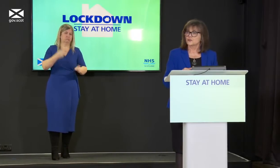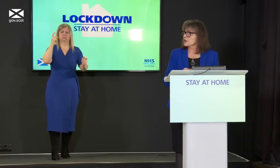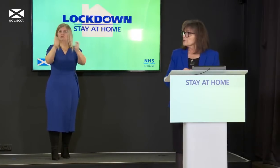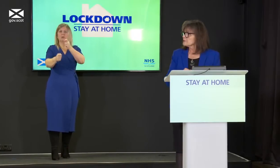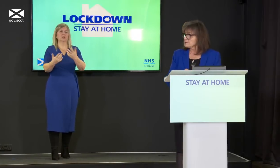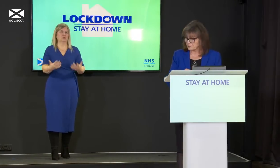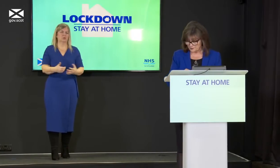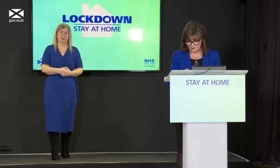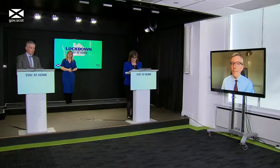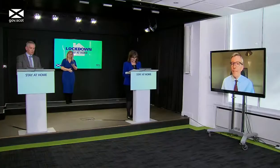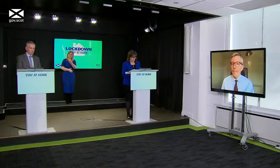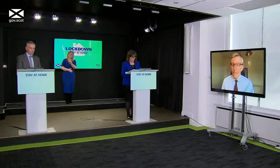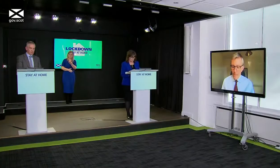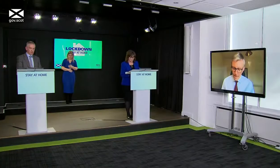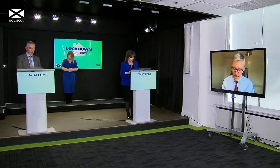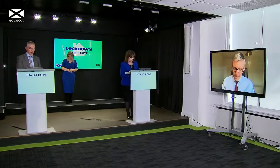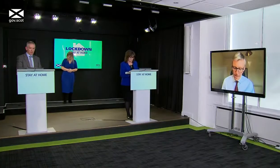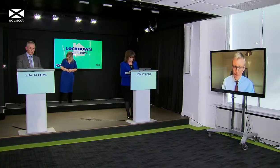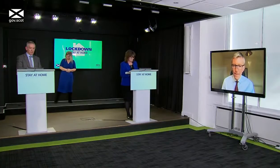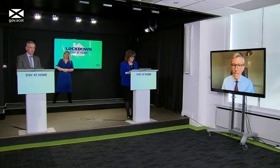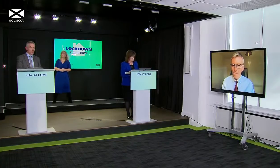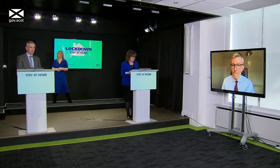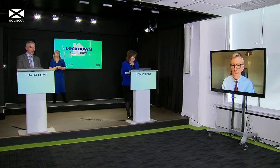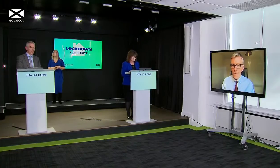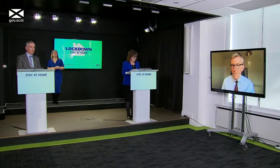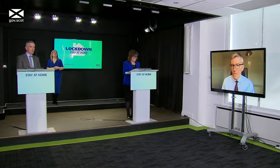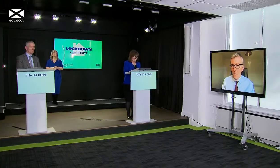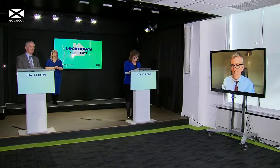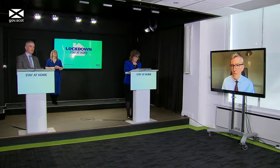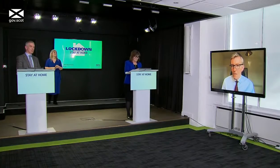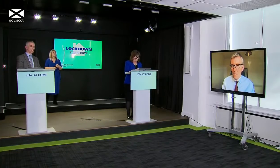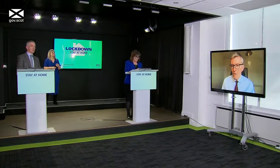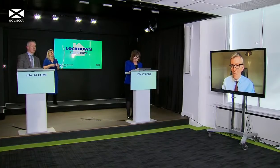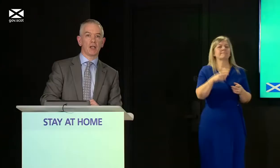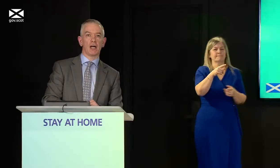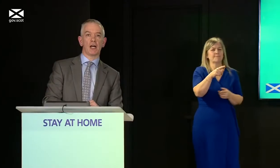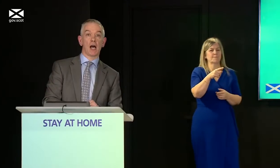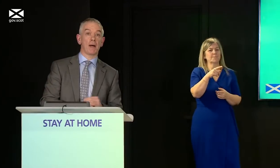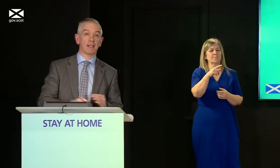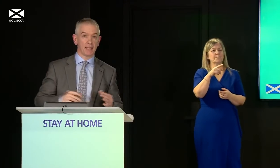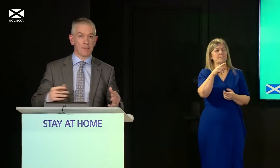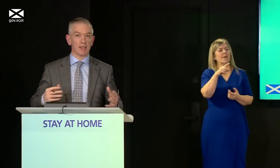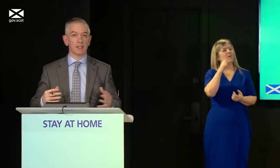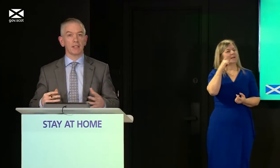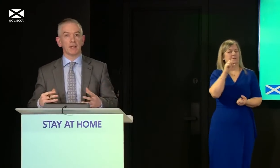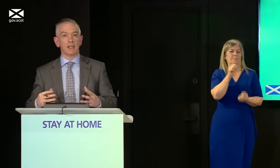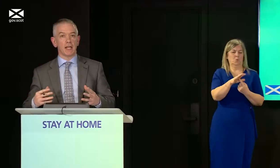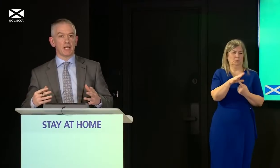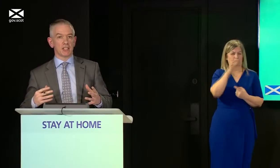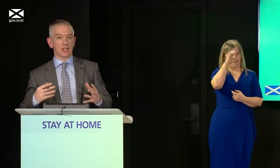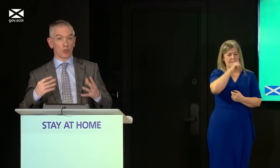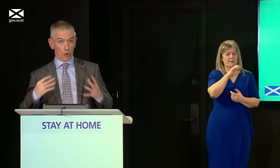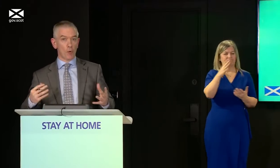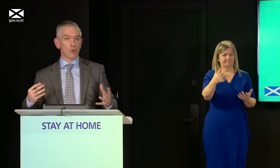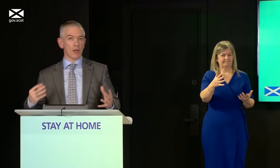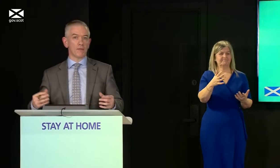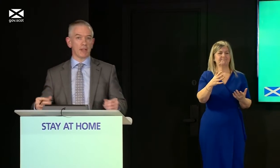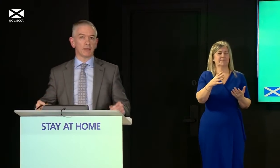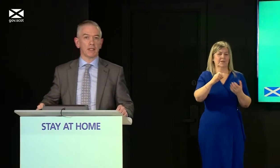gregor peter it's important to remember in all of this that a pandemic is a global event